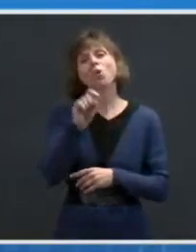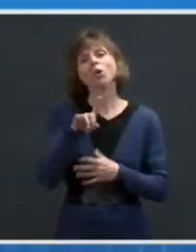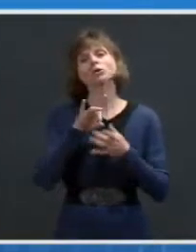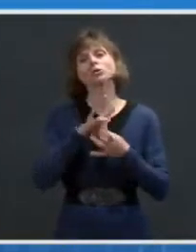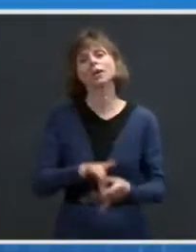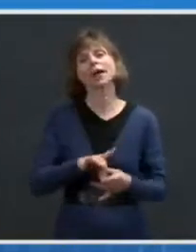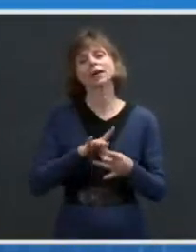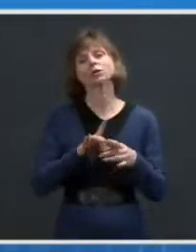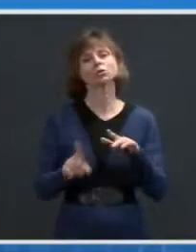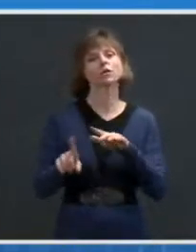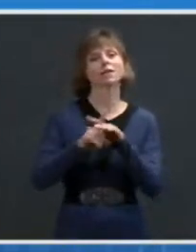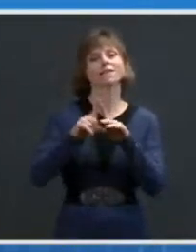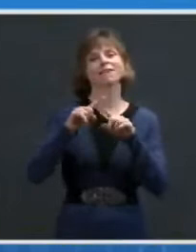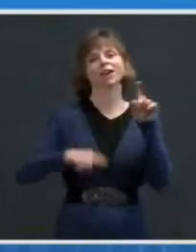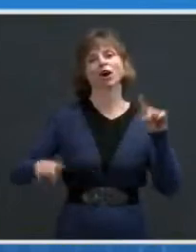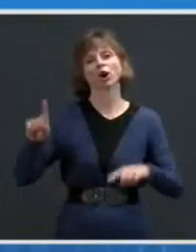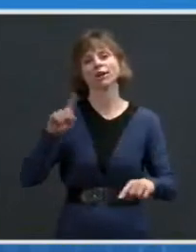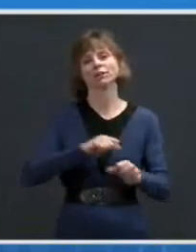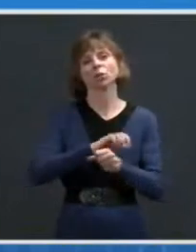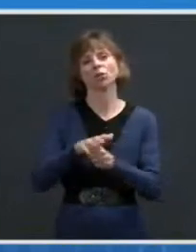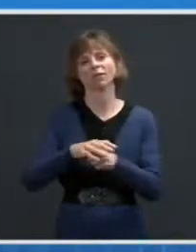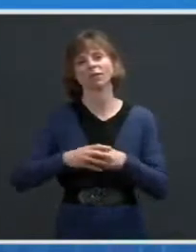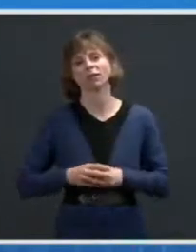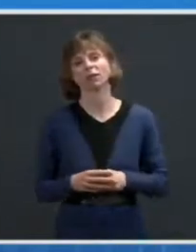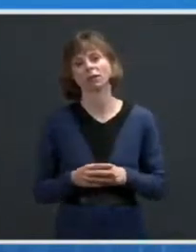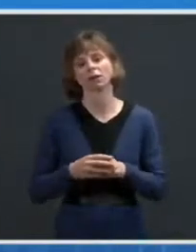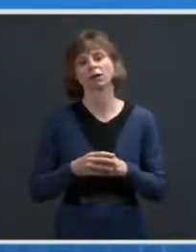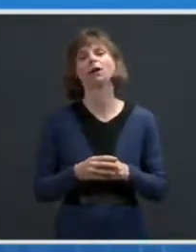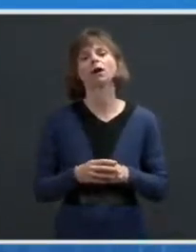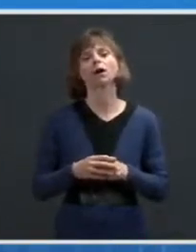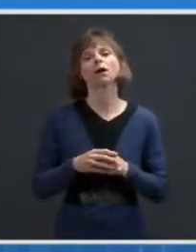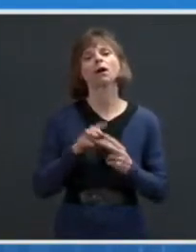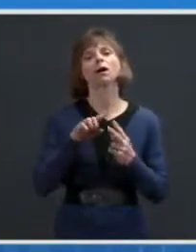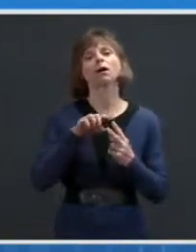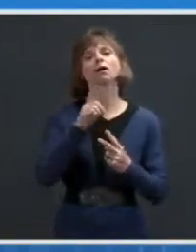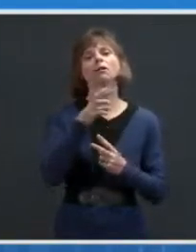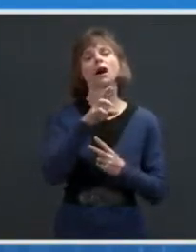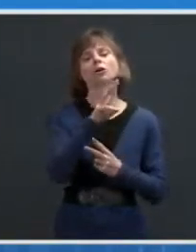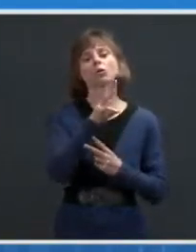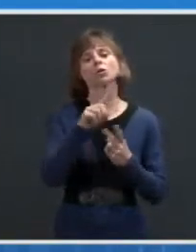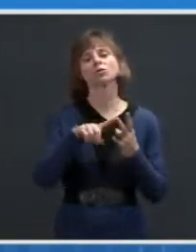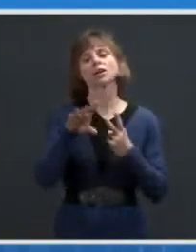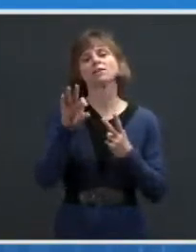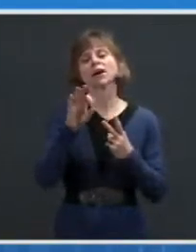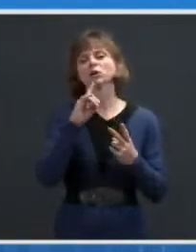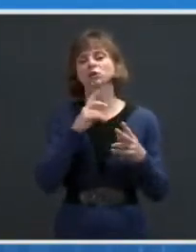SORRY. I HAD A MOMENT OF UNMUTED. THANK YOU VERY MUCH. YES, I HAVE A QUESTION